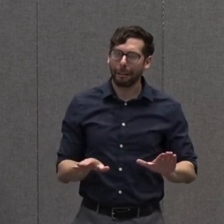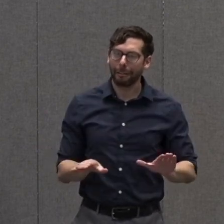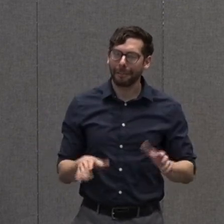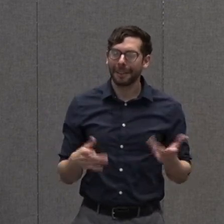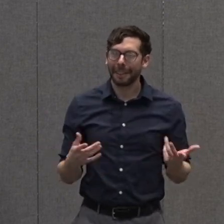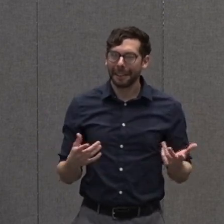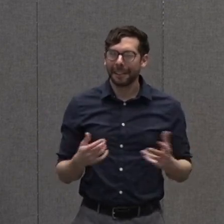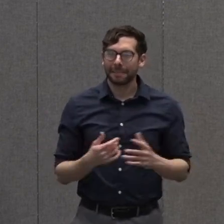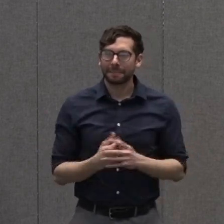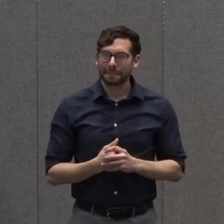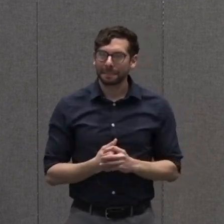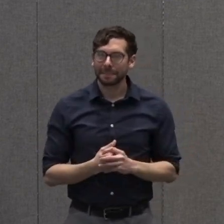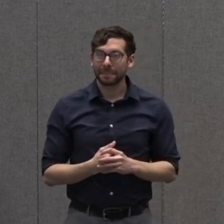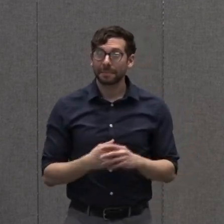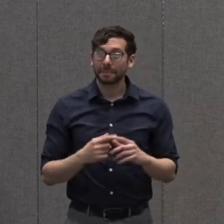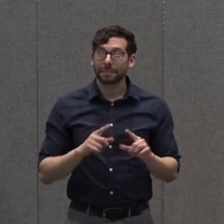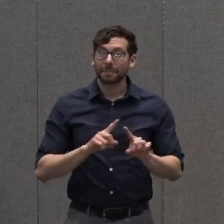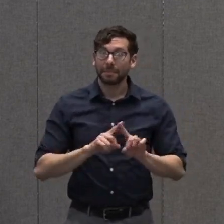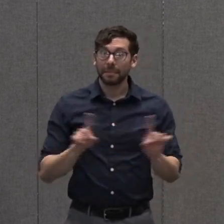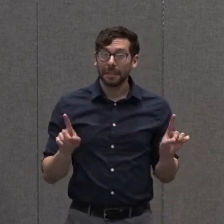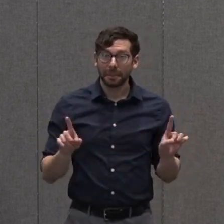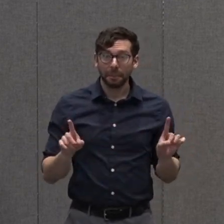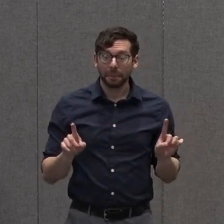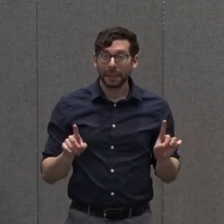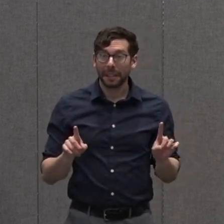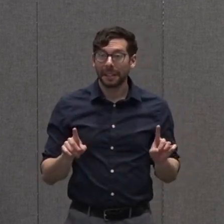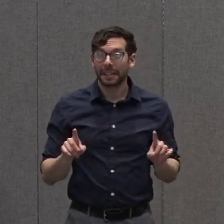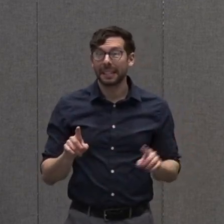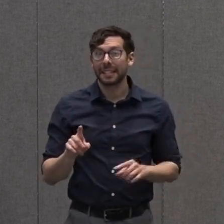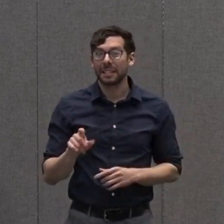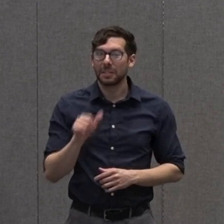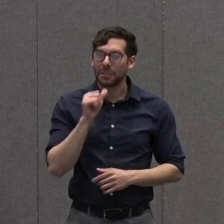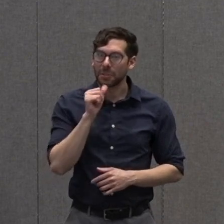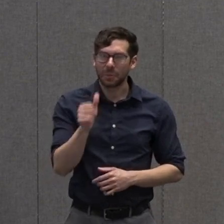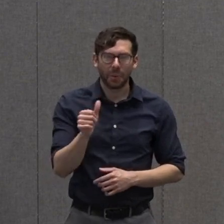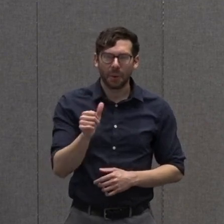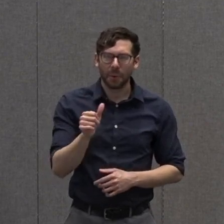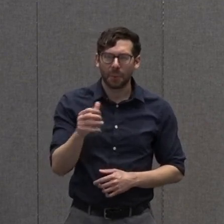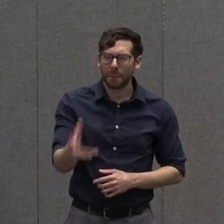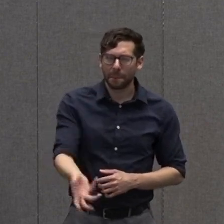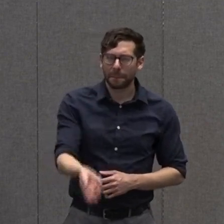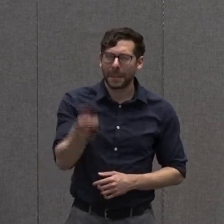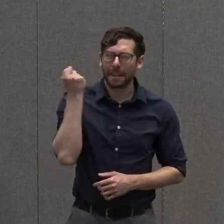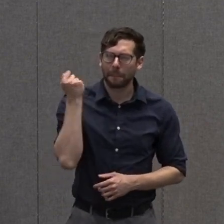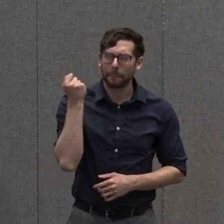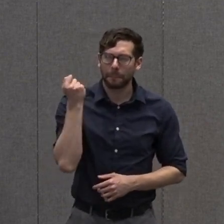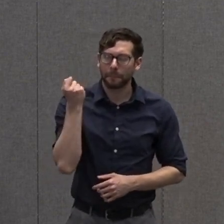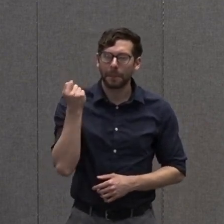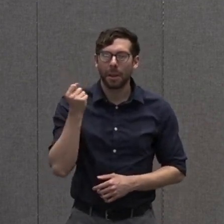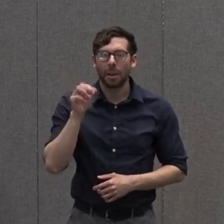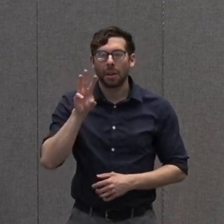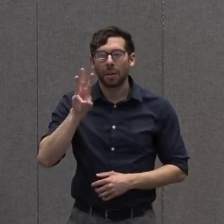But I wouldn't even pick up a wild bull snake, for fear that it would bite to defend itself.